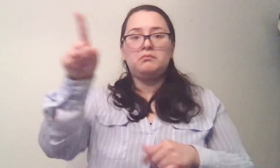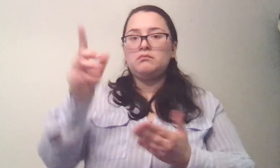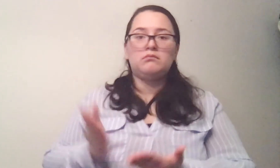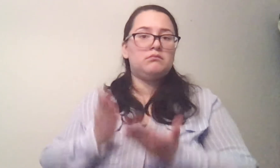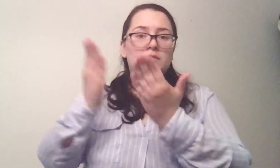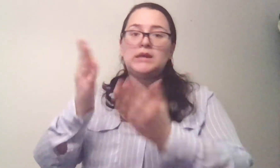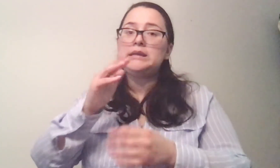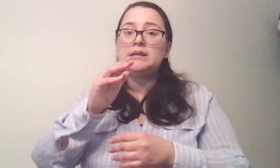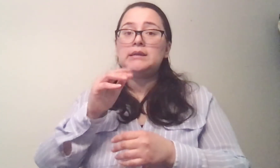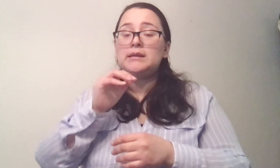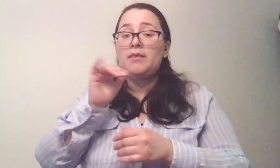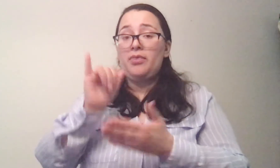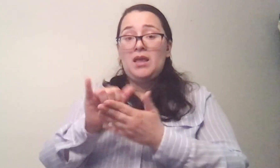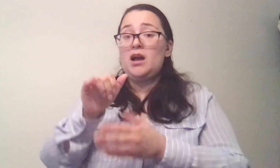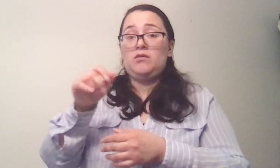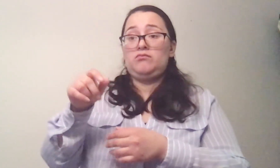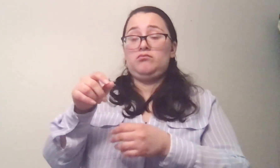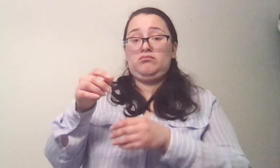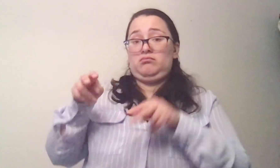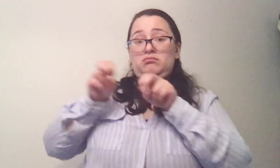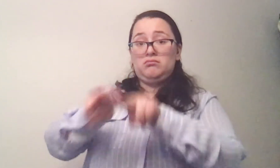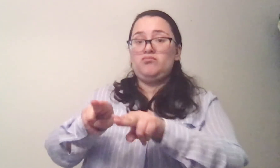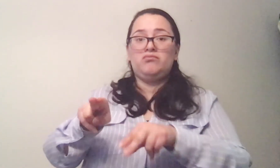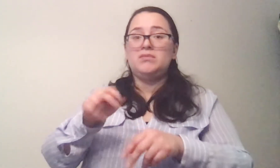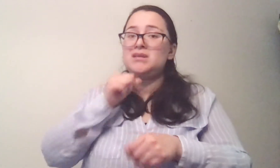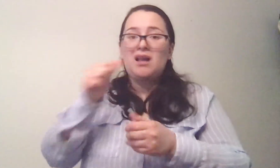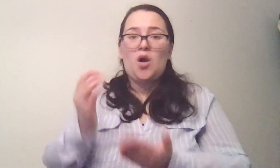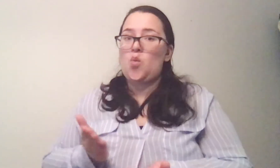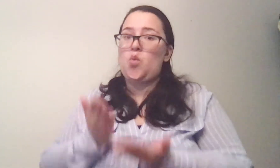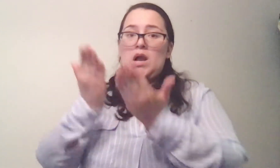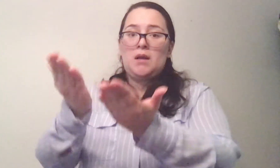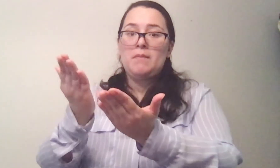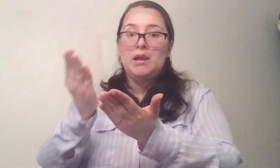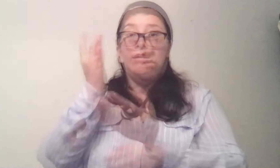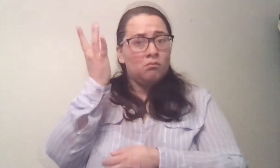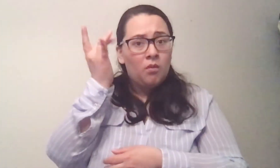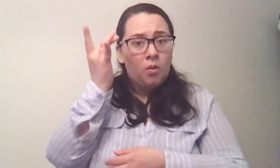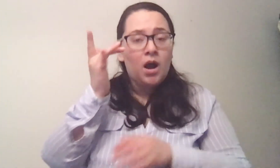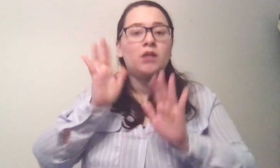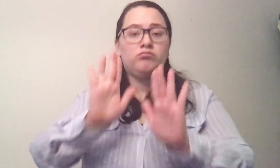A.A.P. does not recommend co-sleeping. Why?